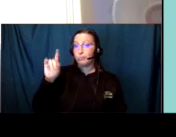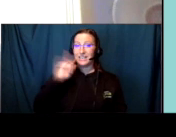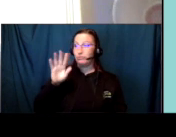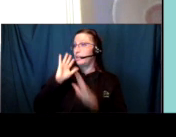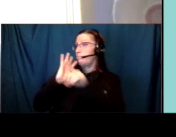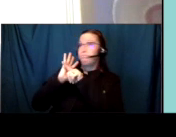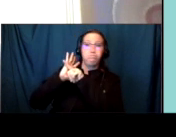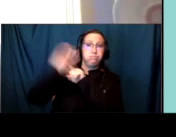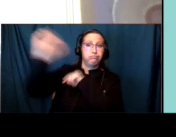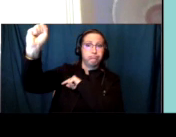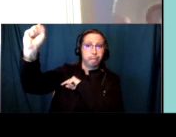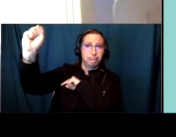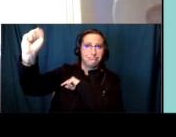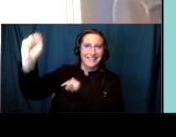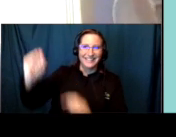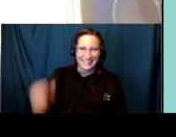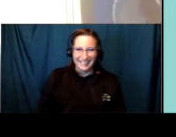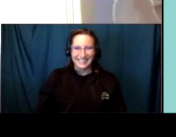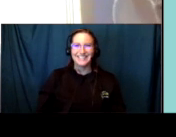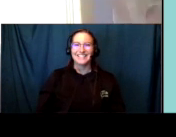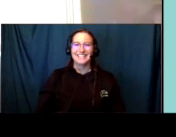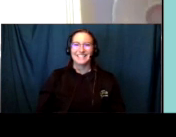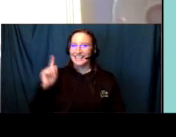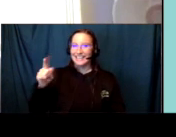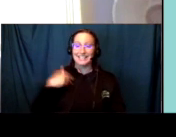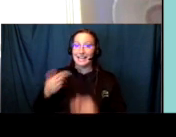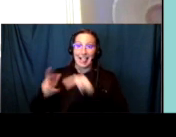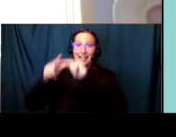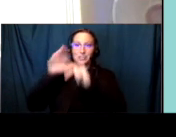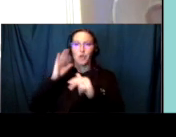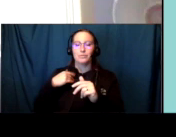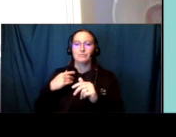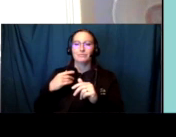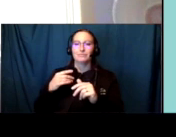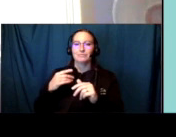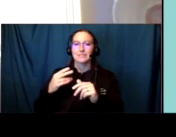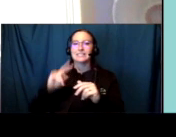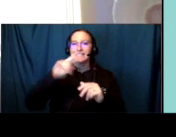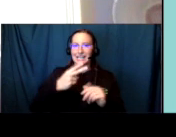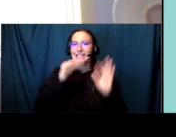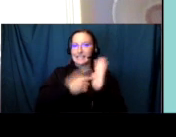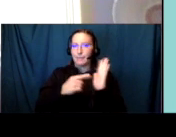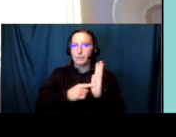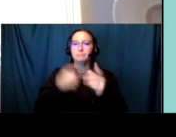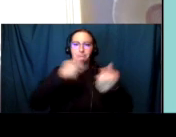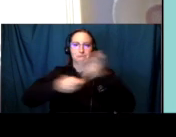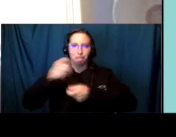making leaps and bounds of gain, so we're going to move on to a second example.